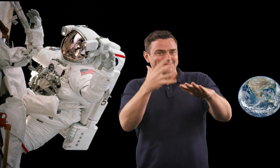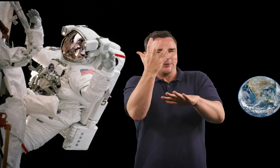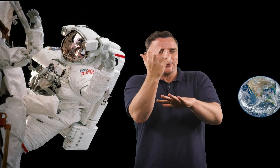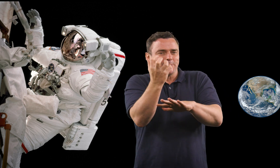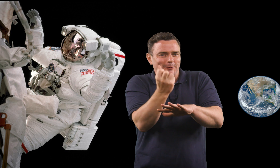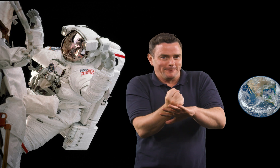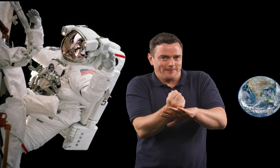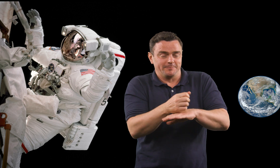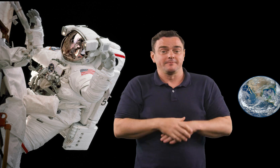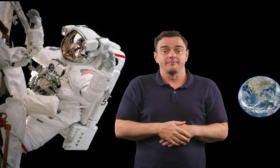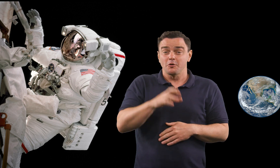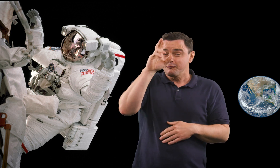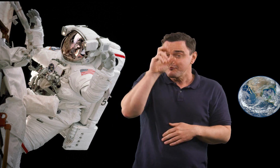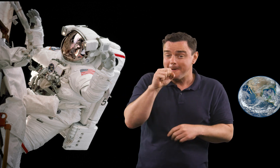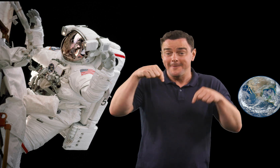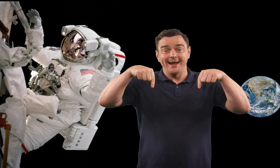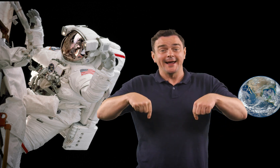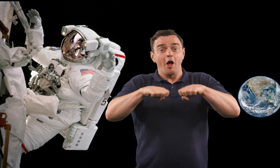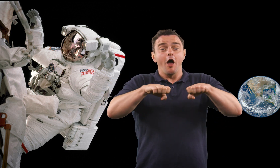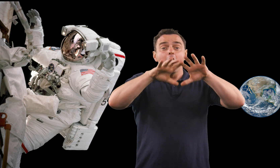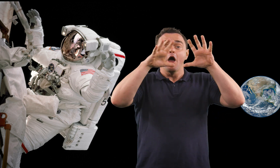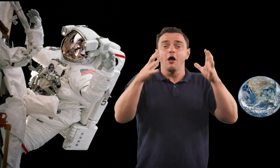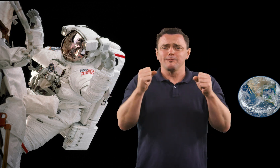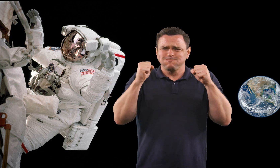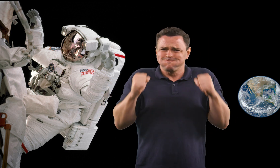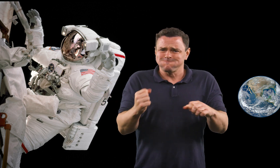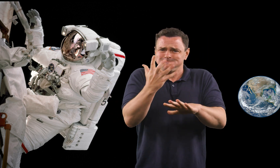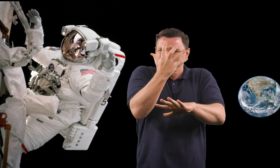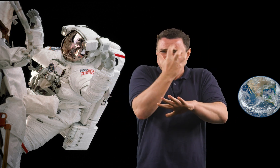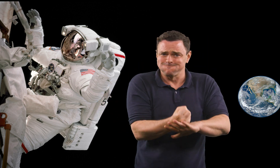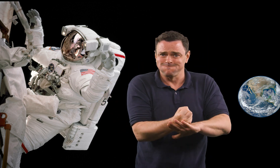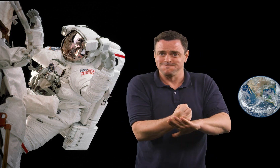pulling on them. Remember that here on earth, the gravity is quite high and powerful.